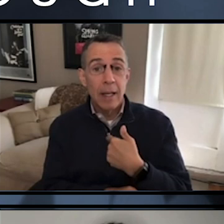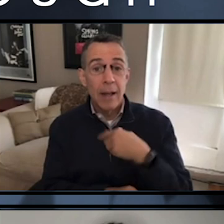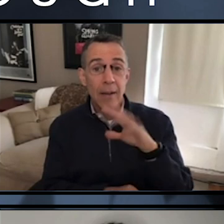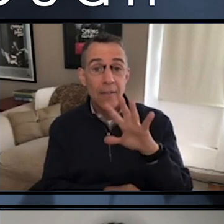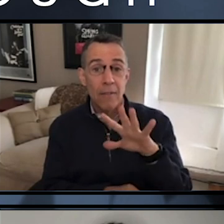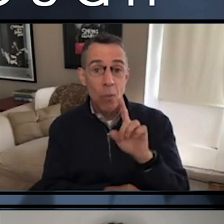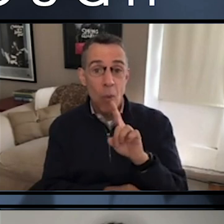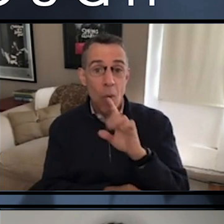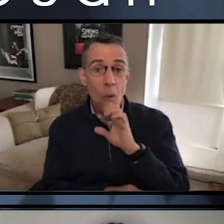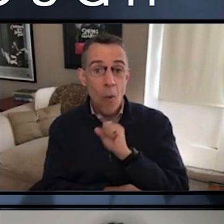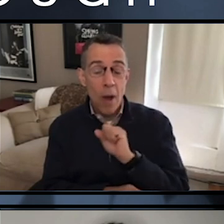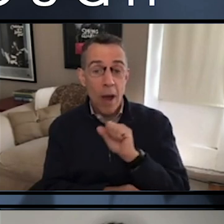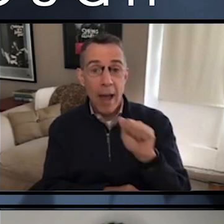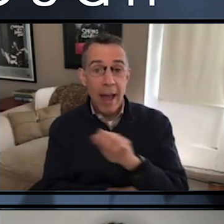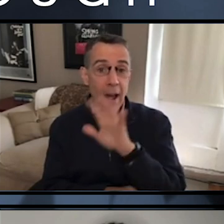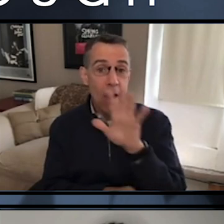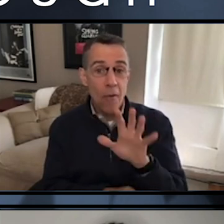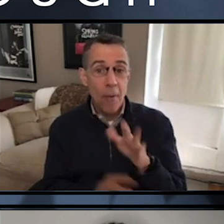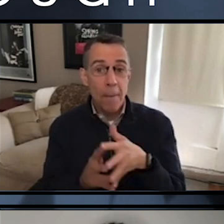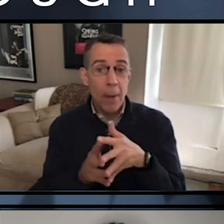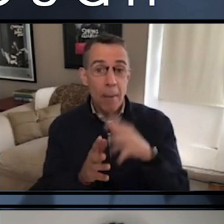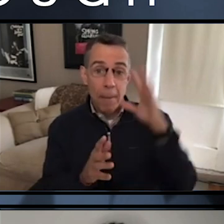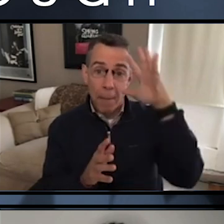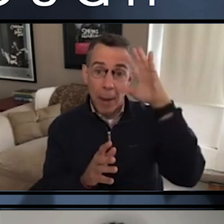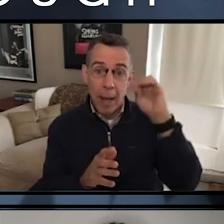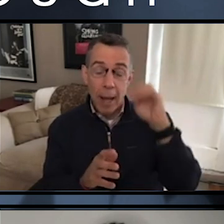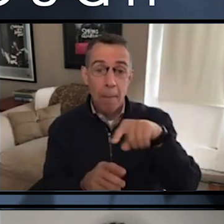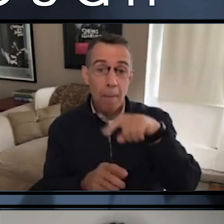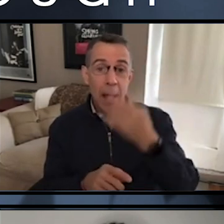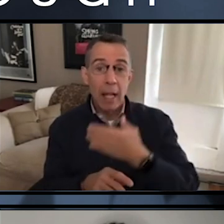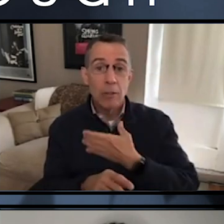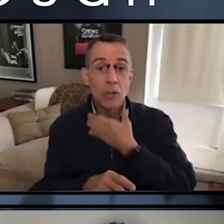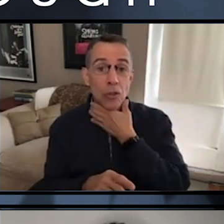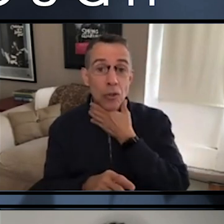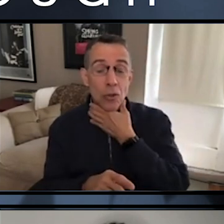old African-American man. I'm wearing a black turtleneck. I have short cropped